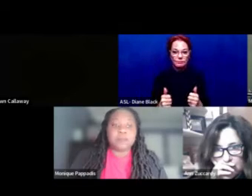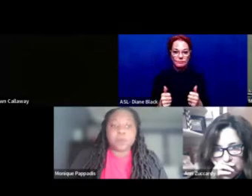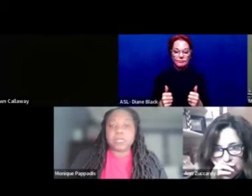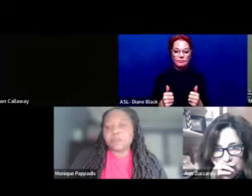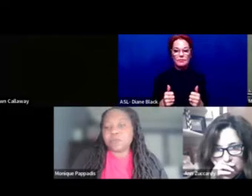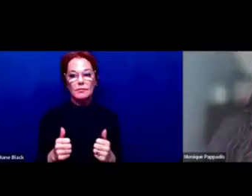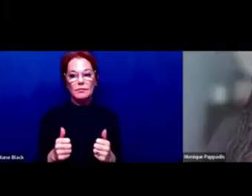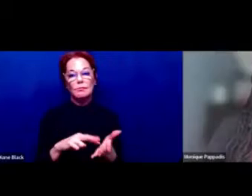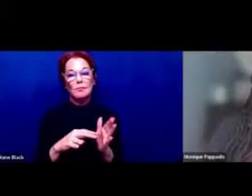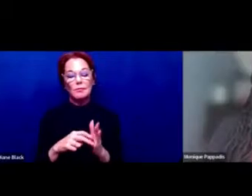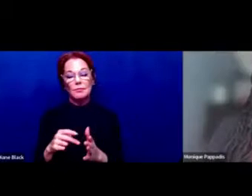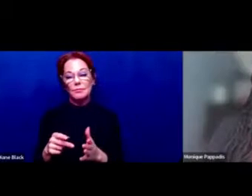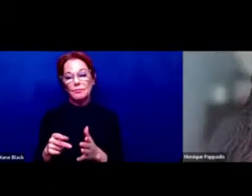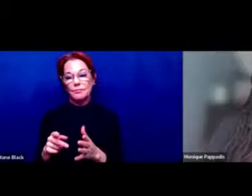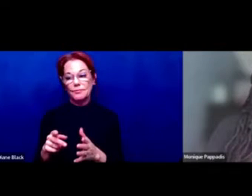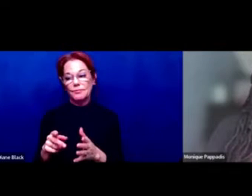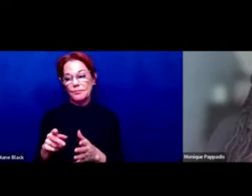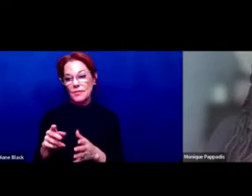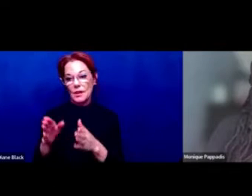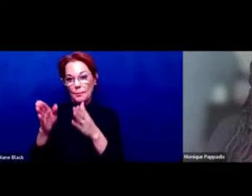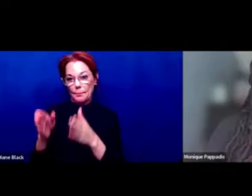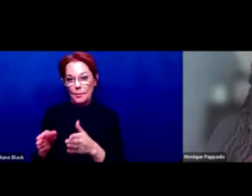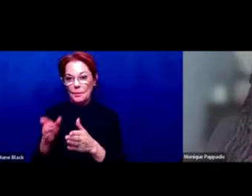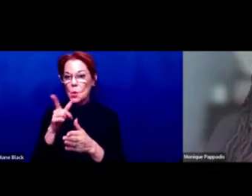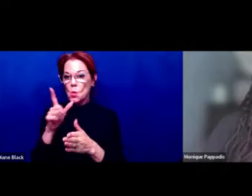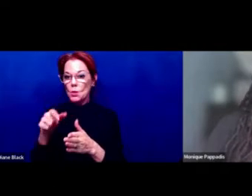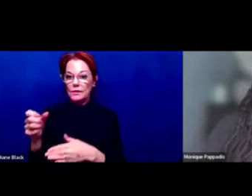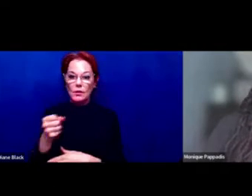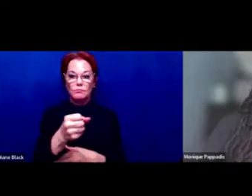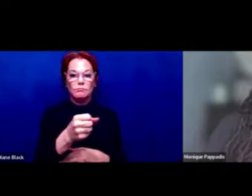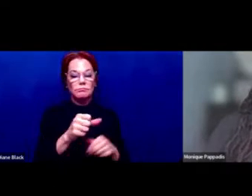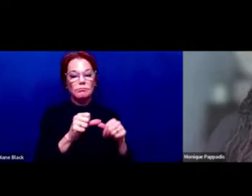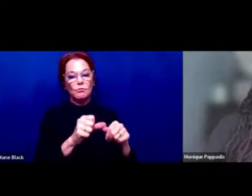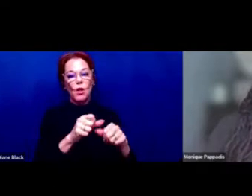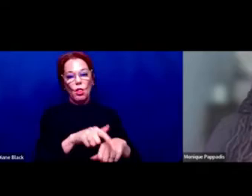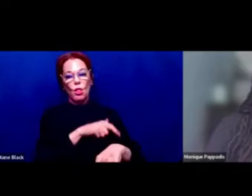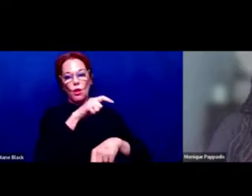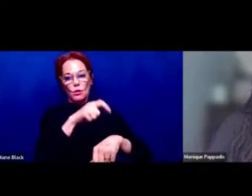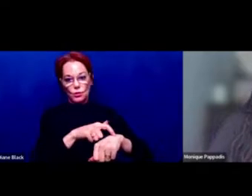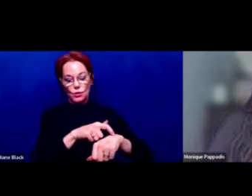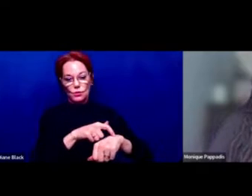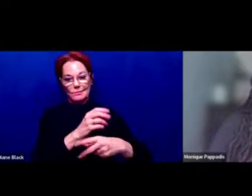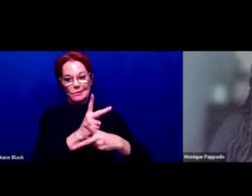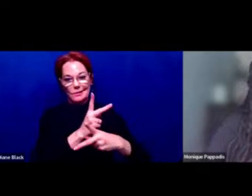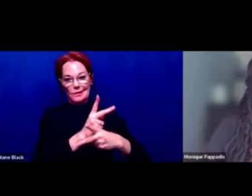for individuals to be in long term care, supports, and outside of their home and outside of